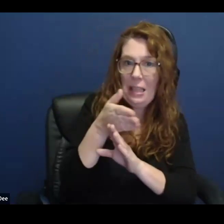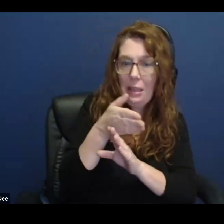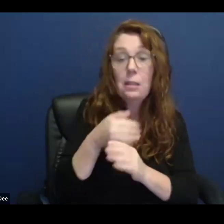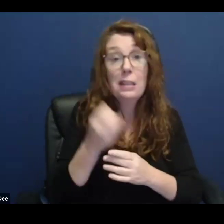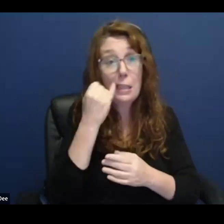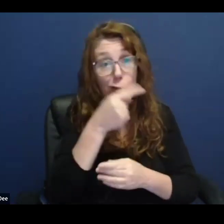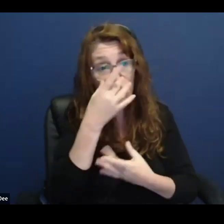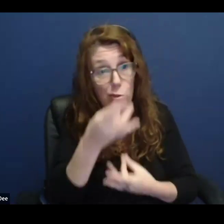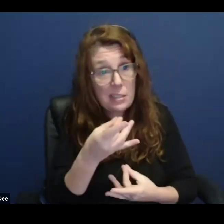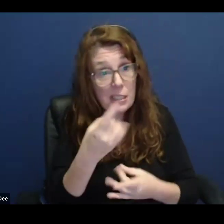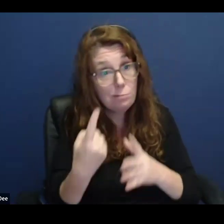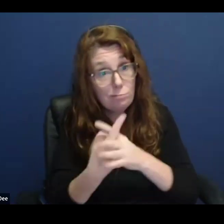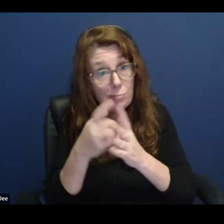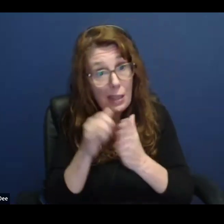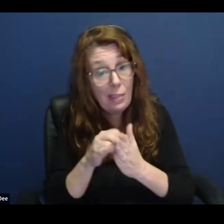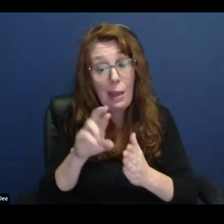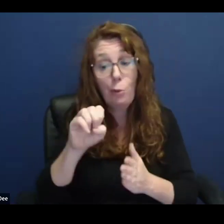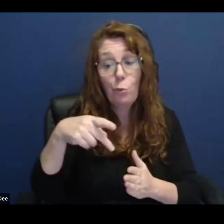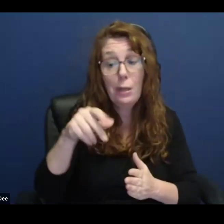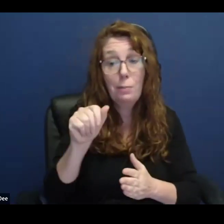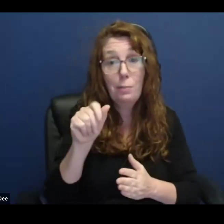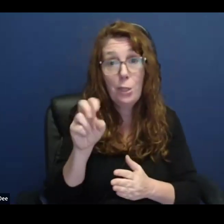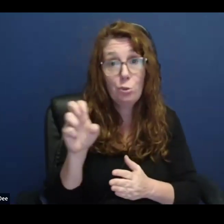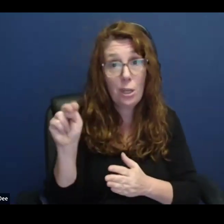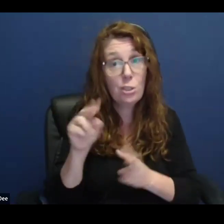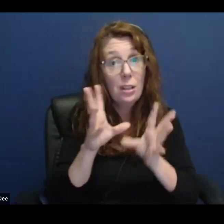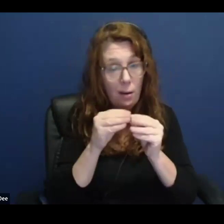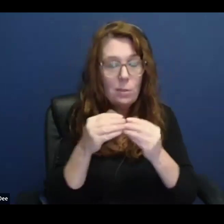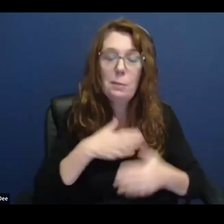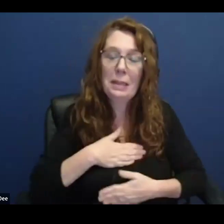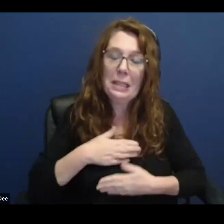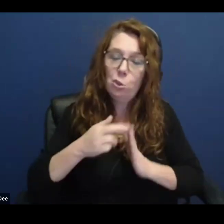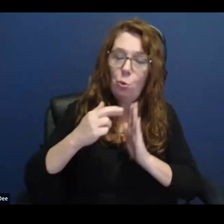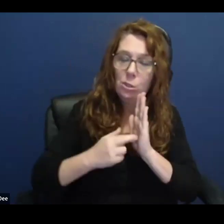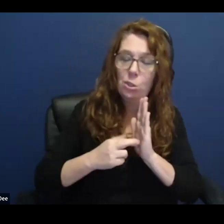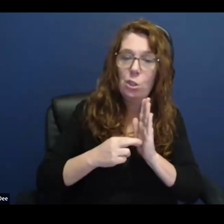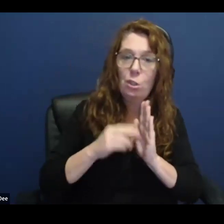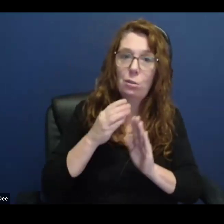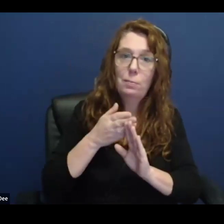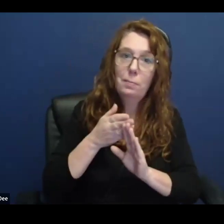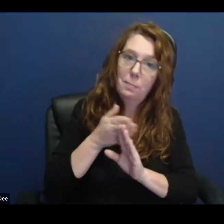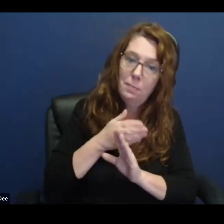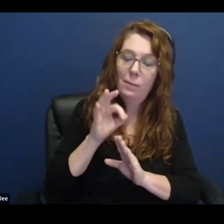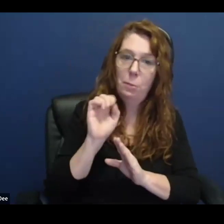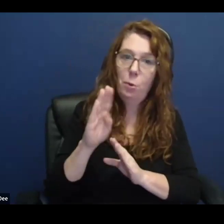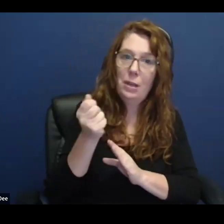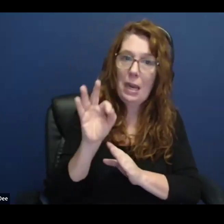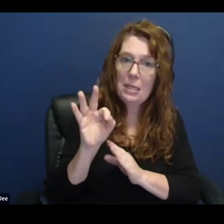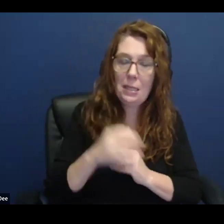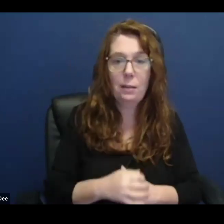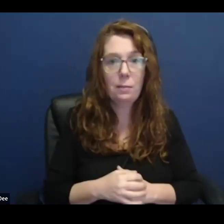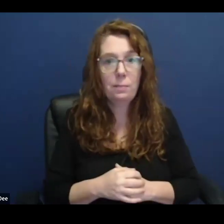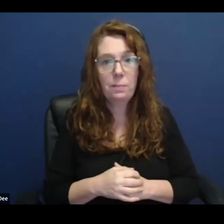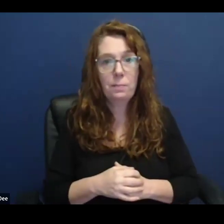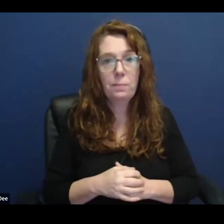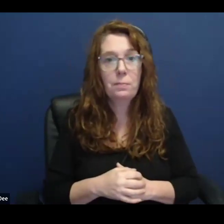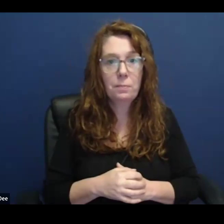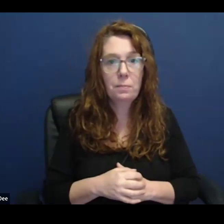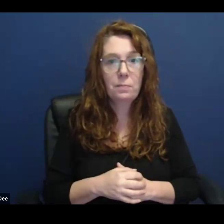in attending that repatriation conference, please register by February 19th. and just for your